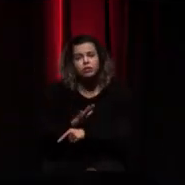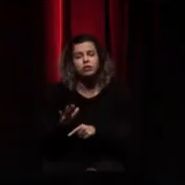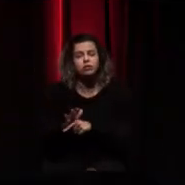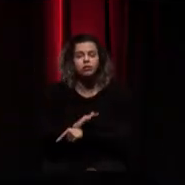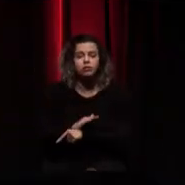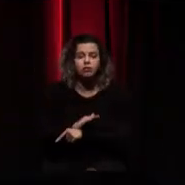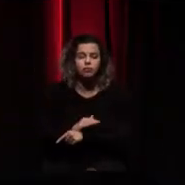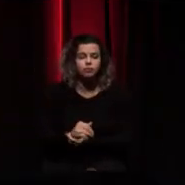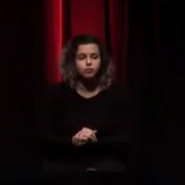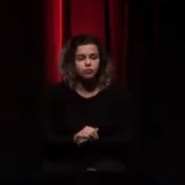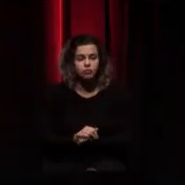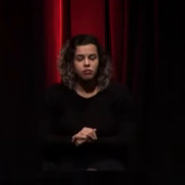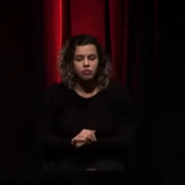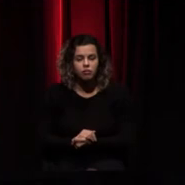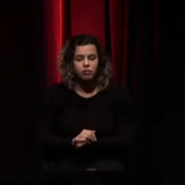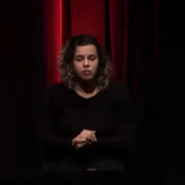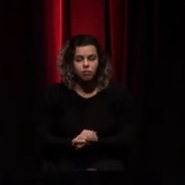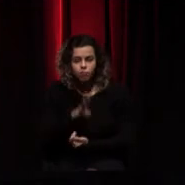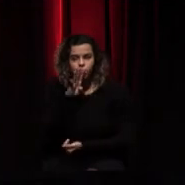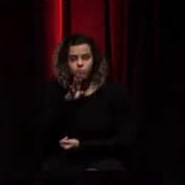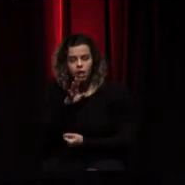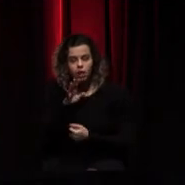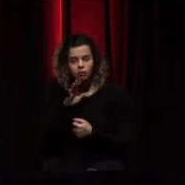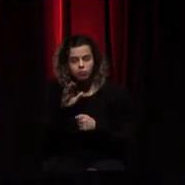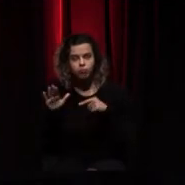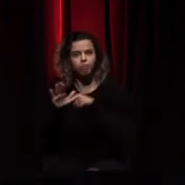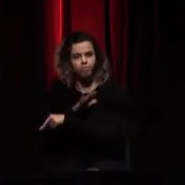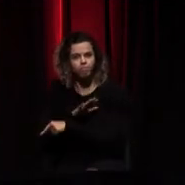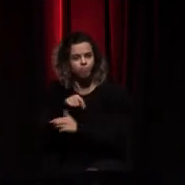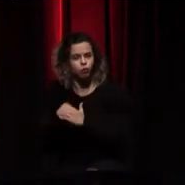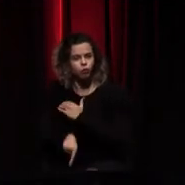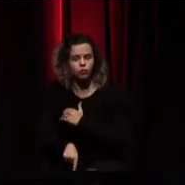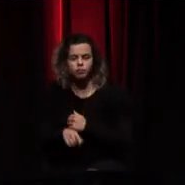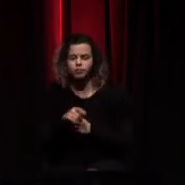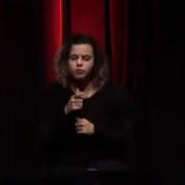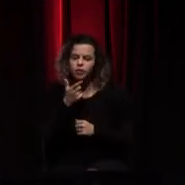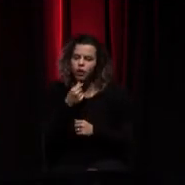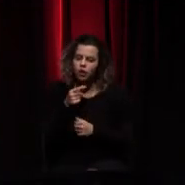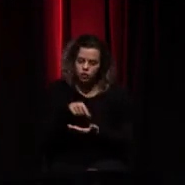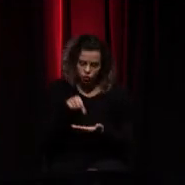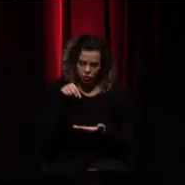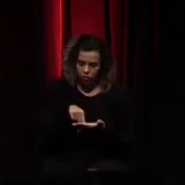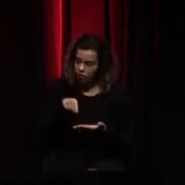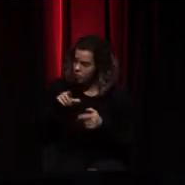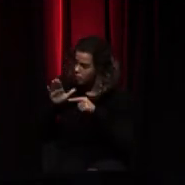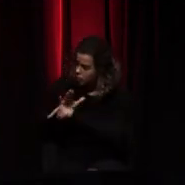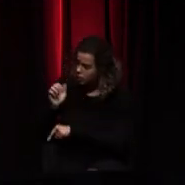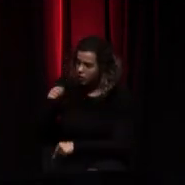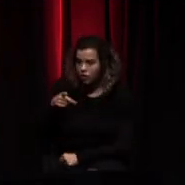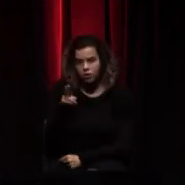One question I selected for André. Our spectator sends